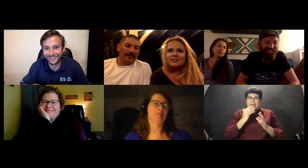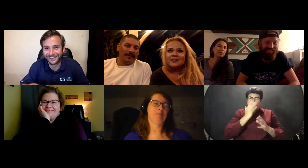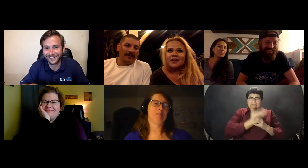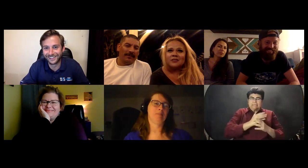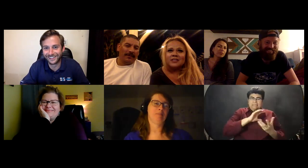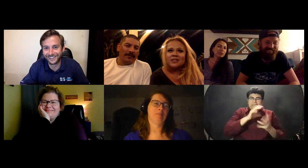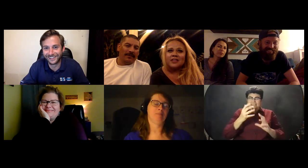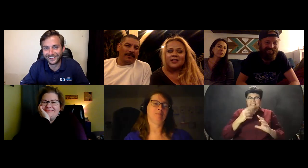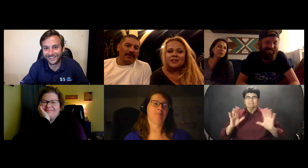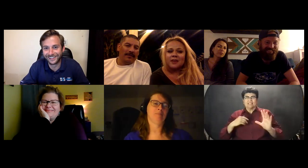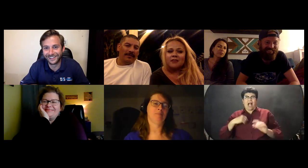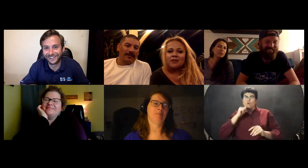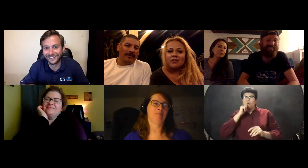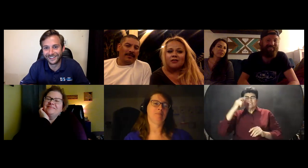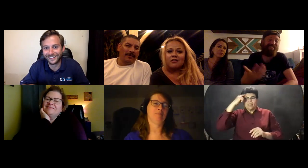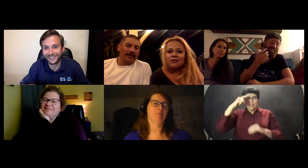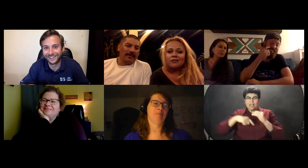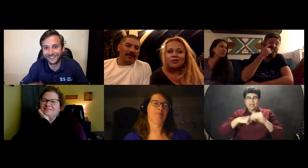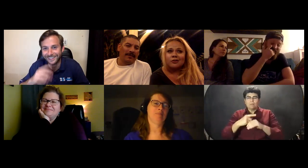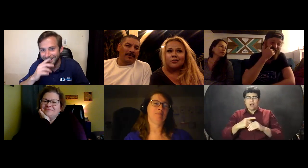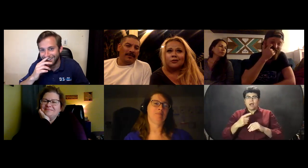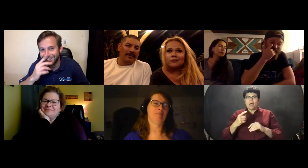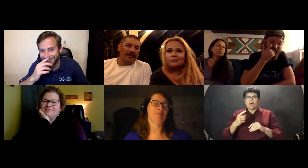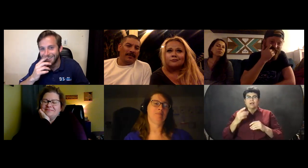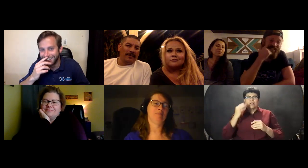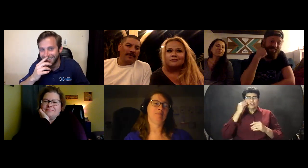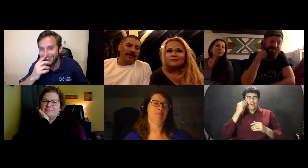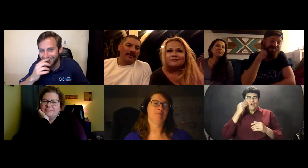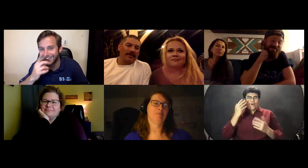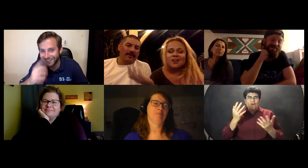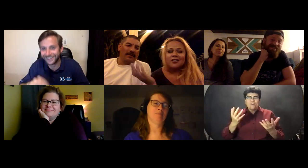i was not thinking about you know